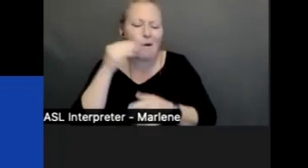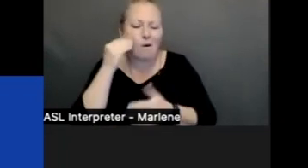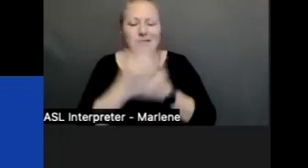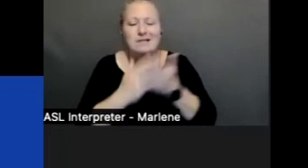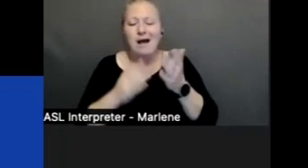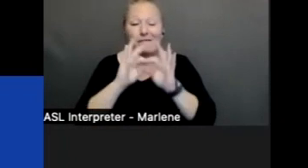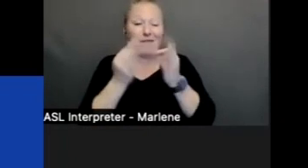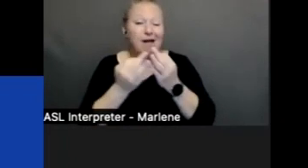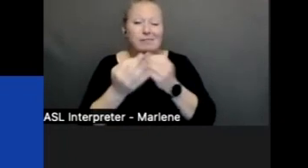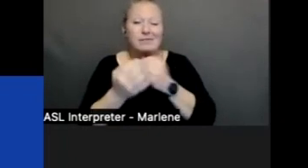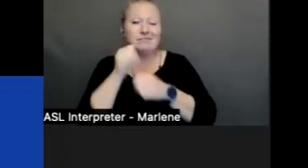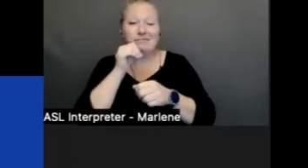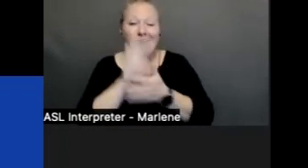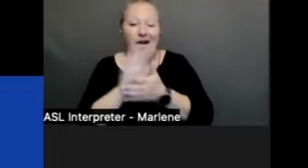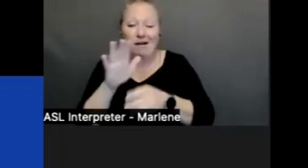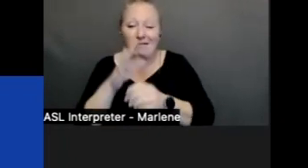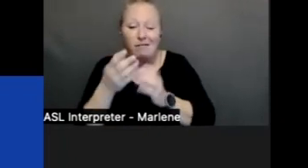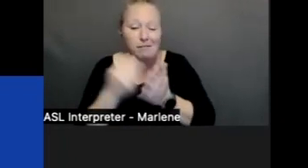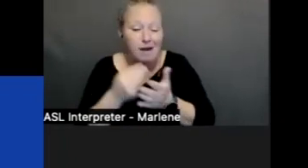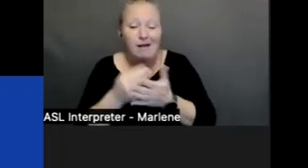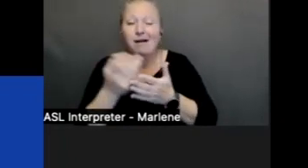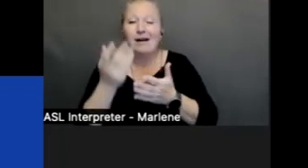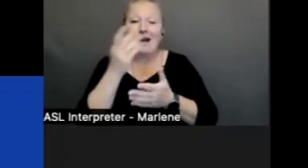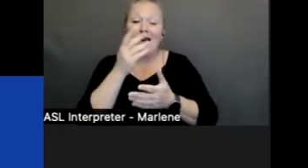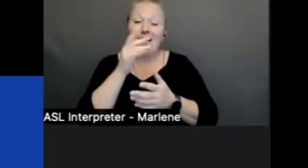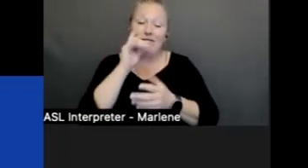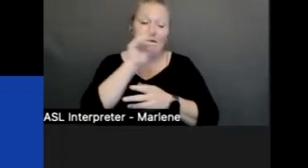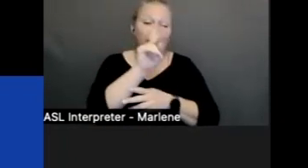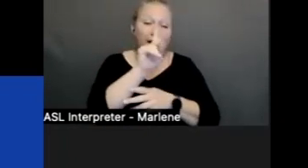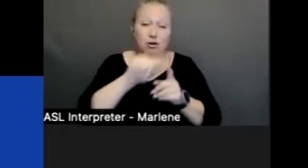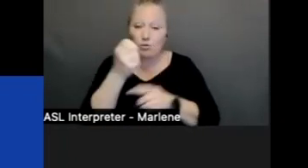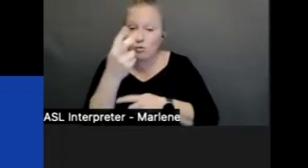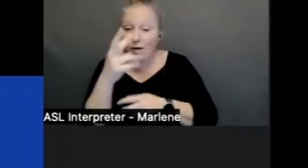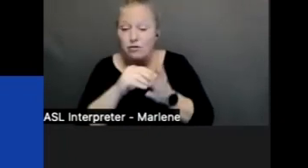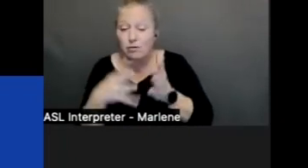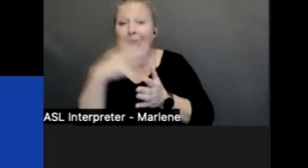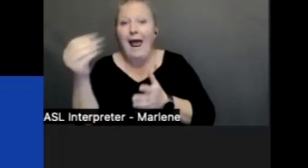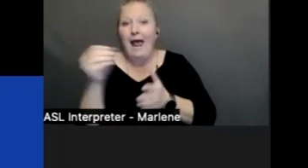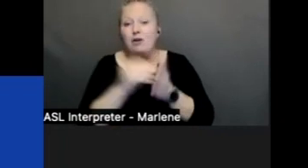And this is true for K through 12 students but also students attending colleges and university.